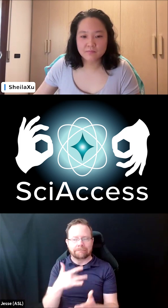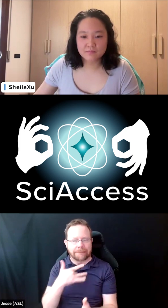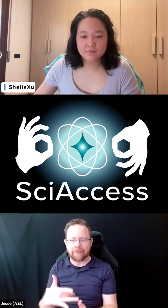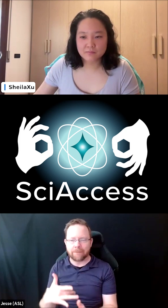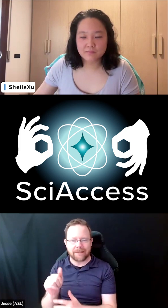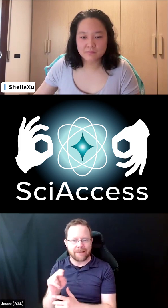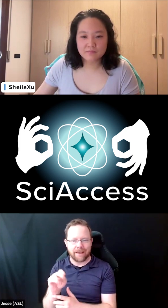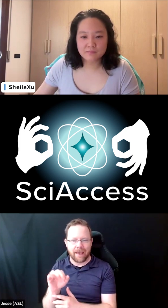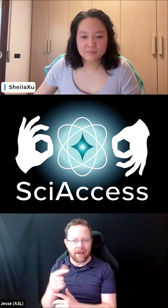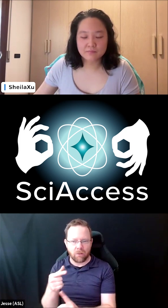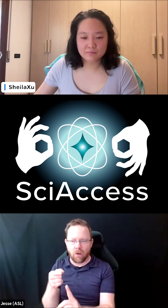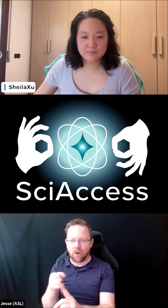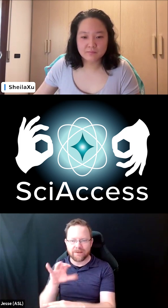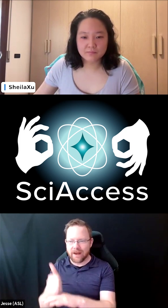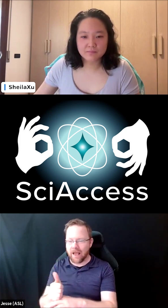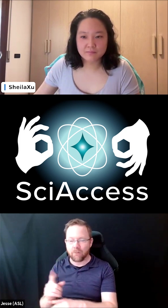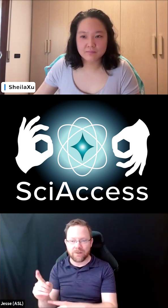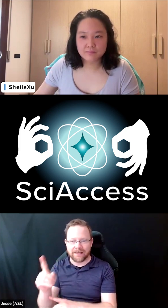they're rocket ship shaped pick up the new one they built